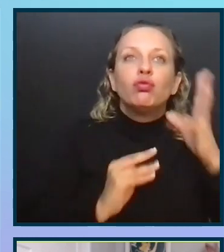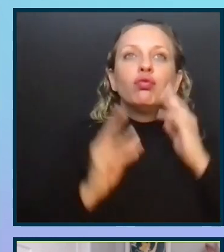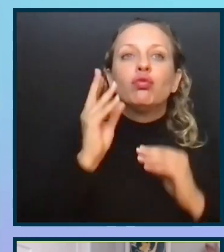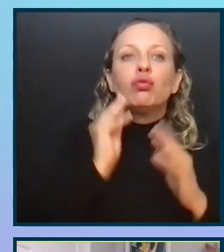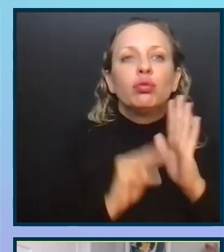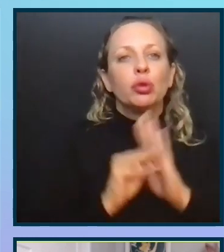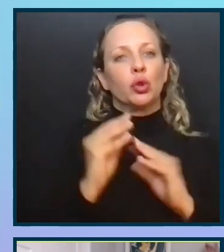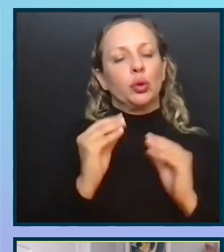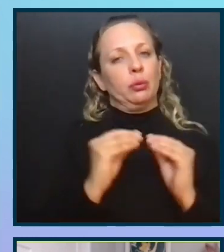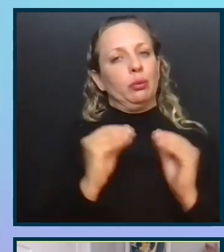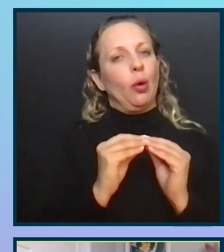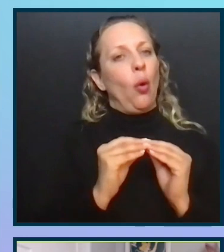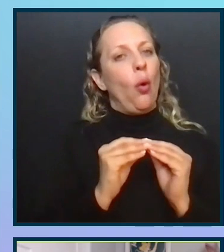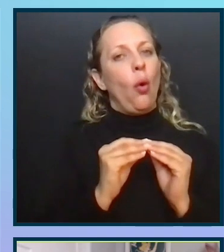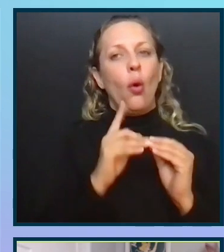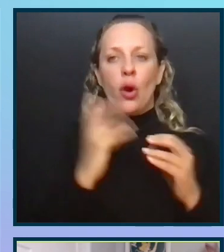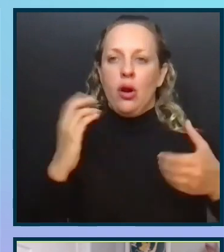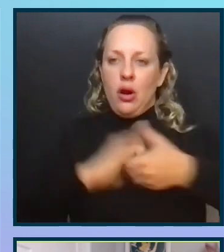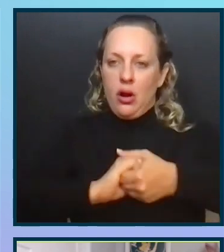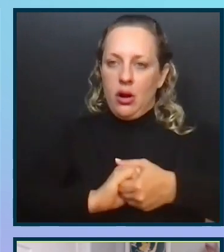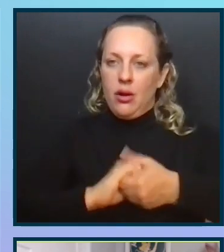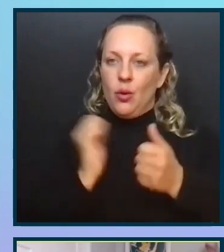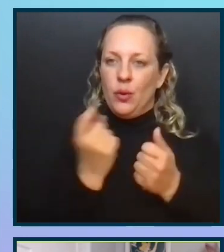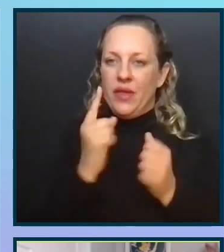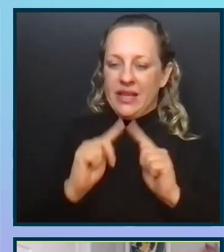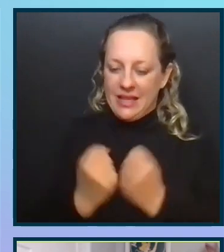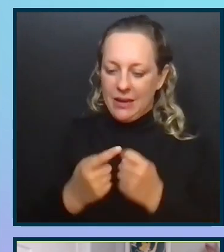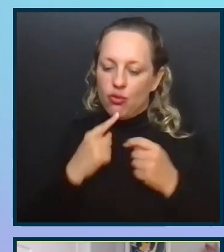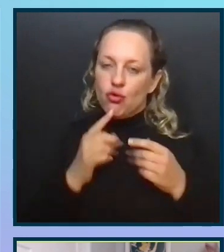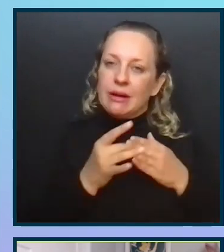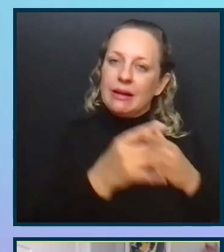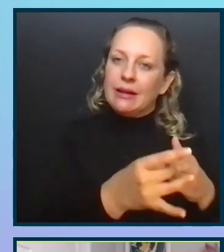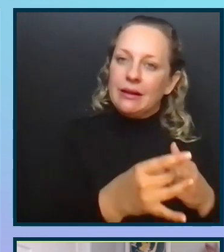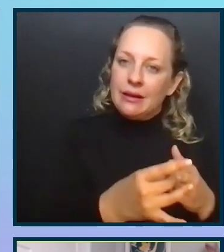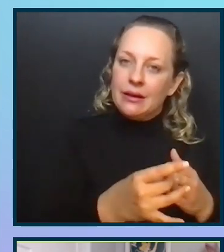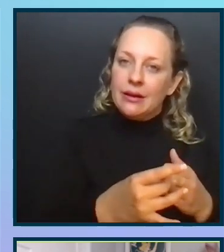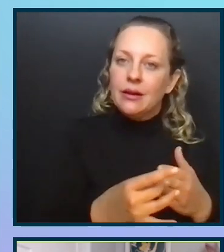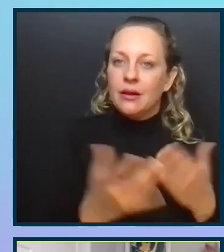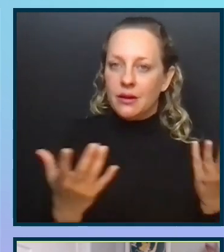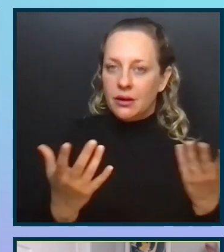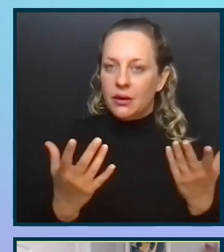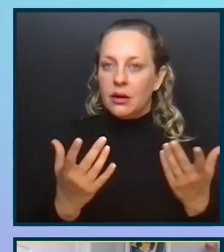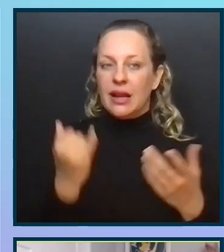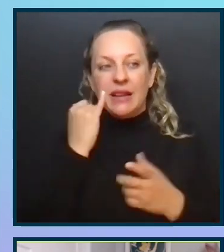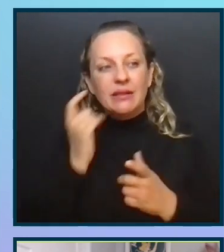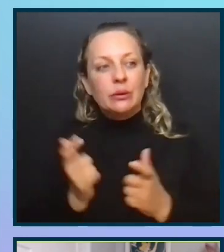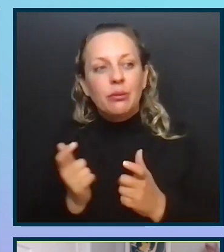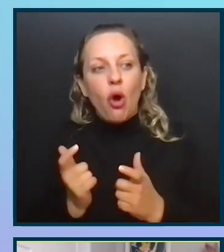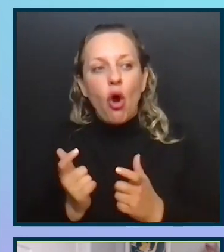to do this with a lead, guiding them . In a less mature or smaller organization,